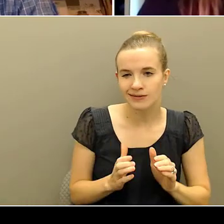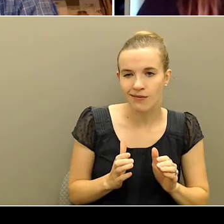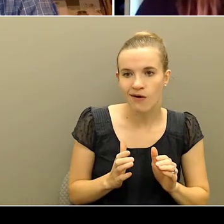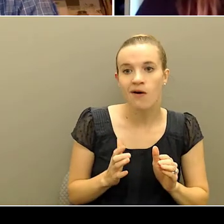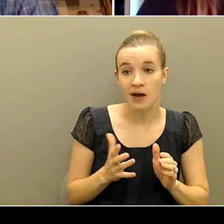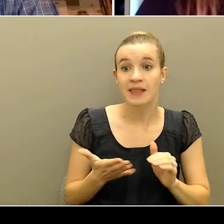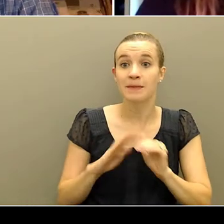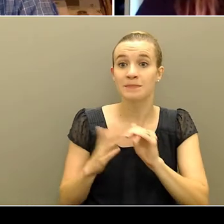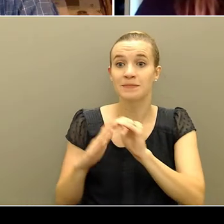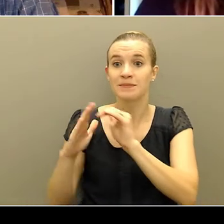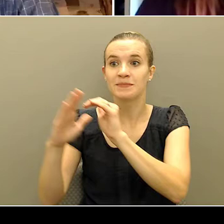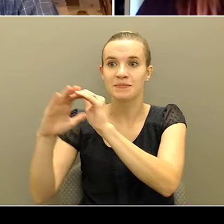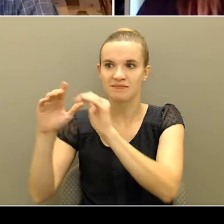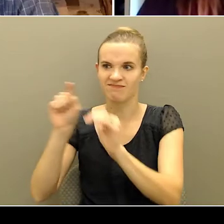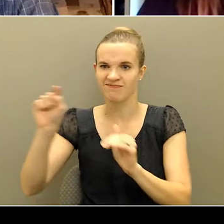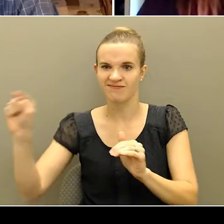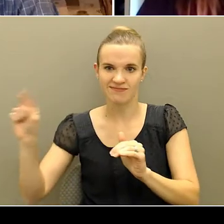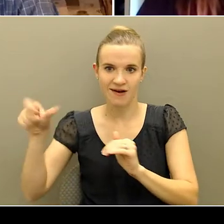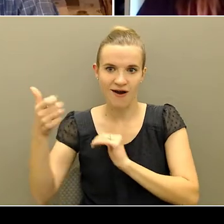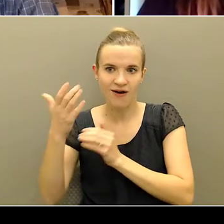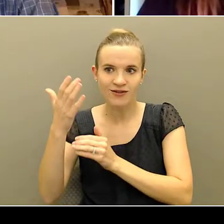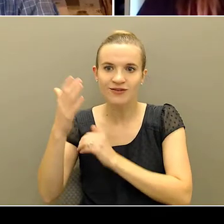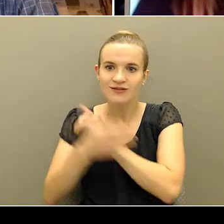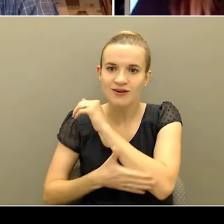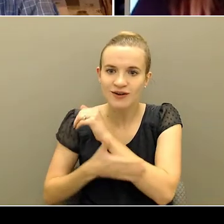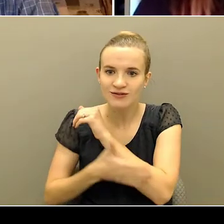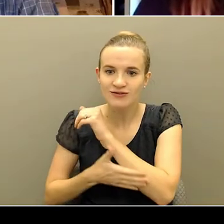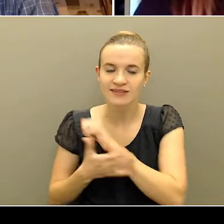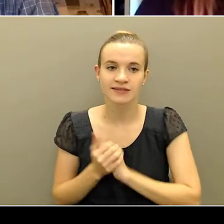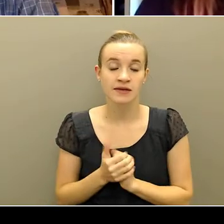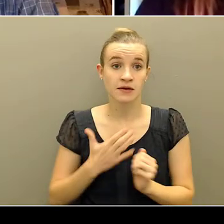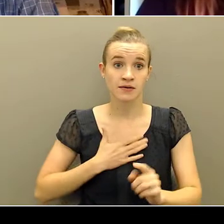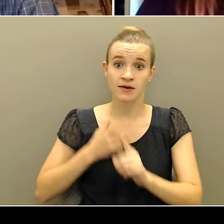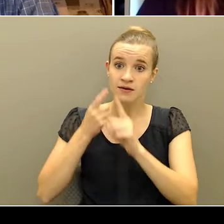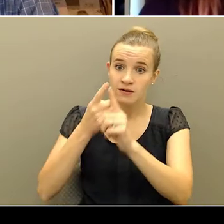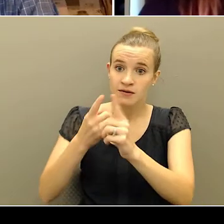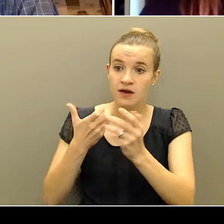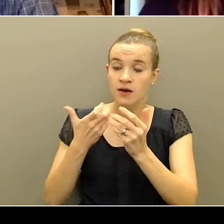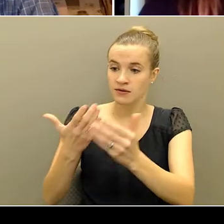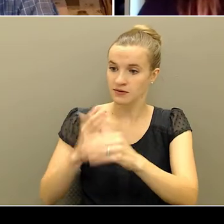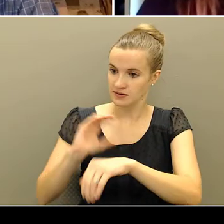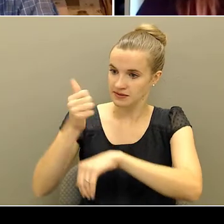wanted to build a platform also that would showcase everybody's interests and